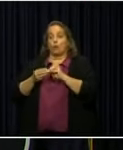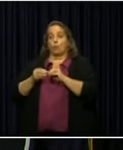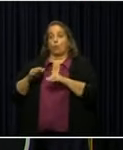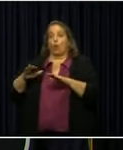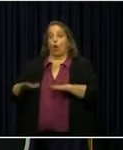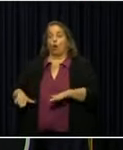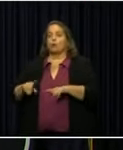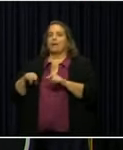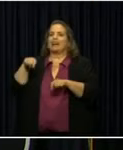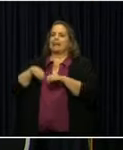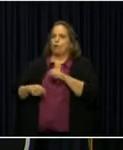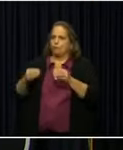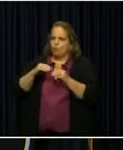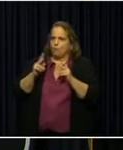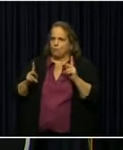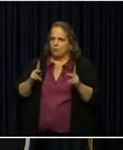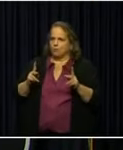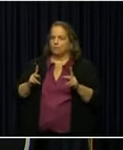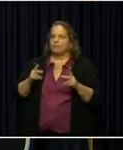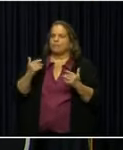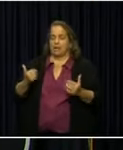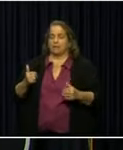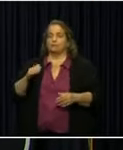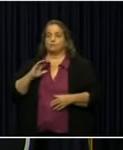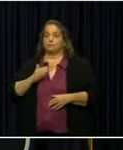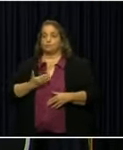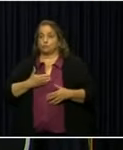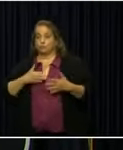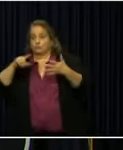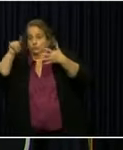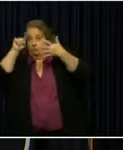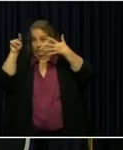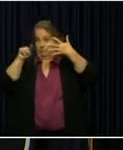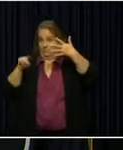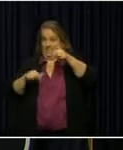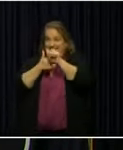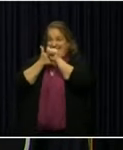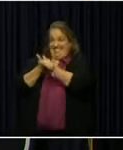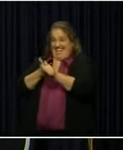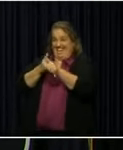THEN AS WE GO FORWARD IF WE START SEEING THE DISEASE STARTING TO CREEP BACK UP, WE'LL